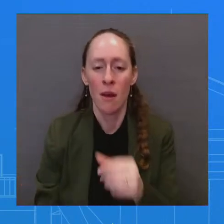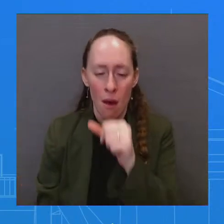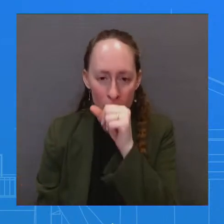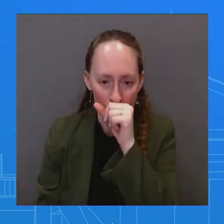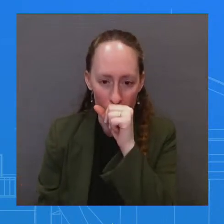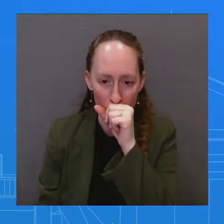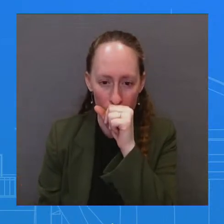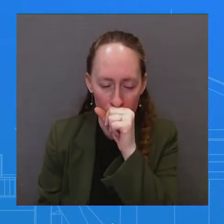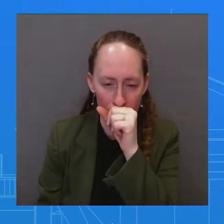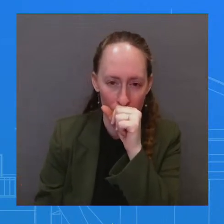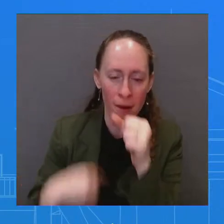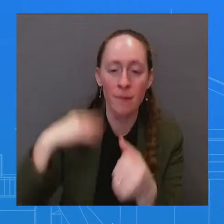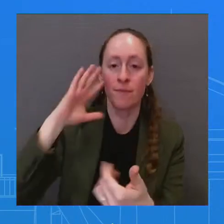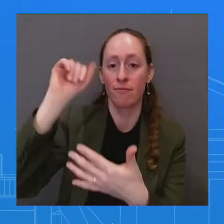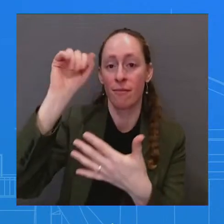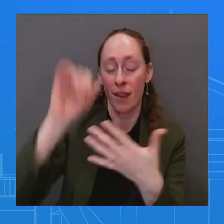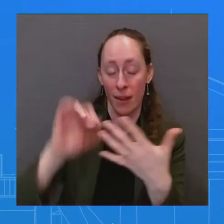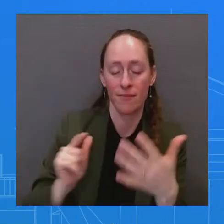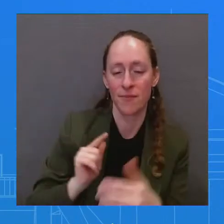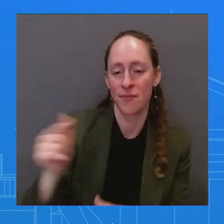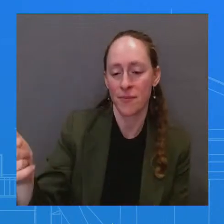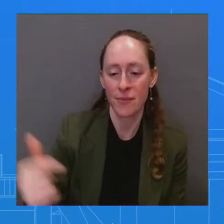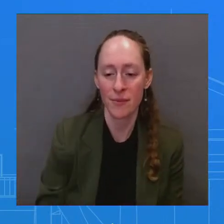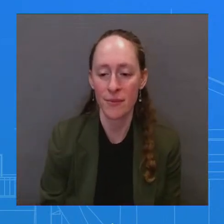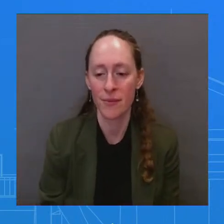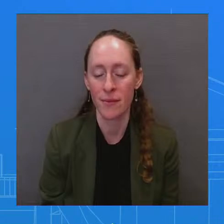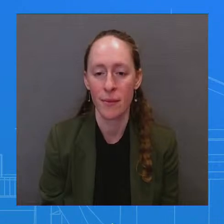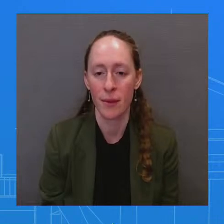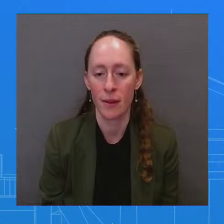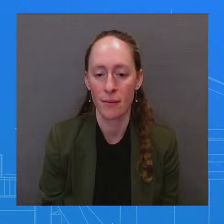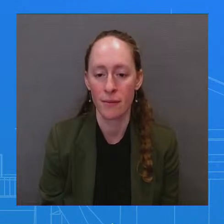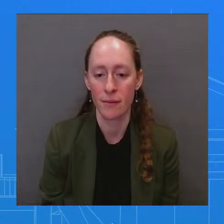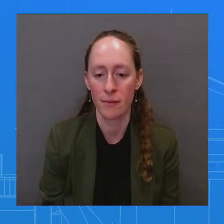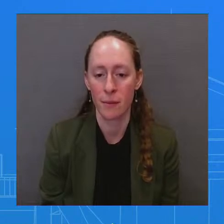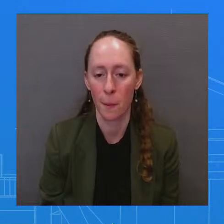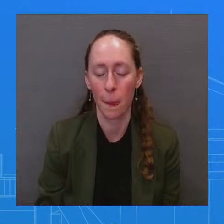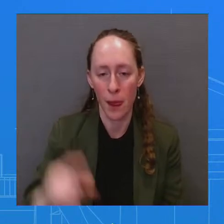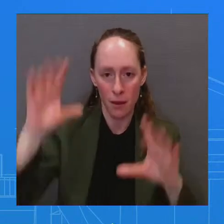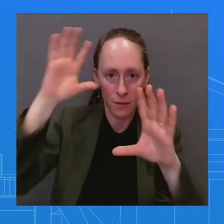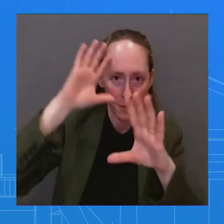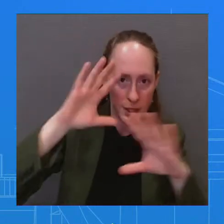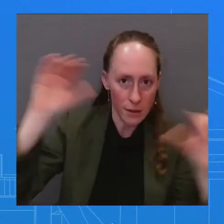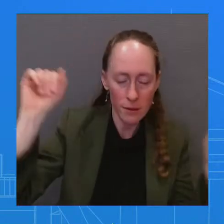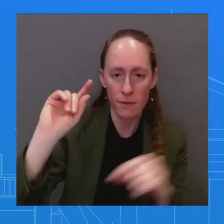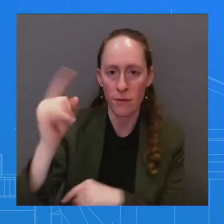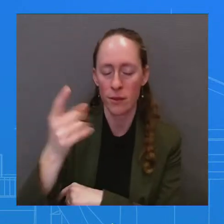The President and the First Lady were horrified to learn about the three college students of Palestinian descent,